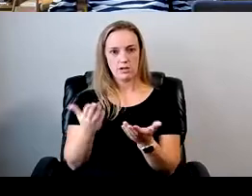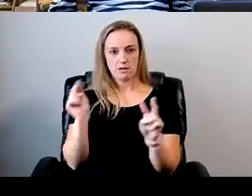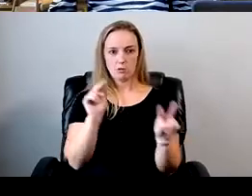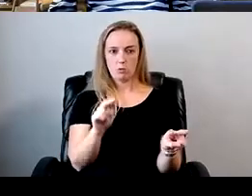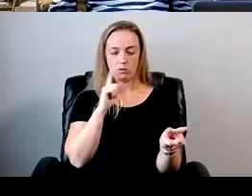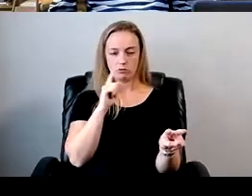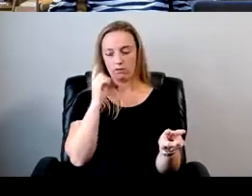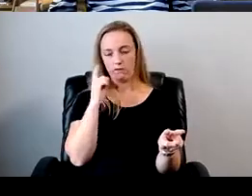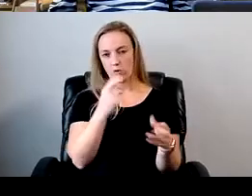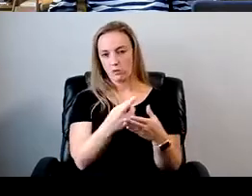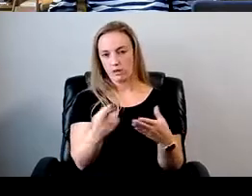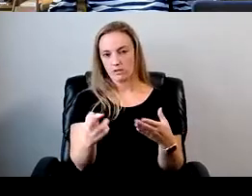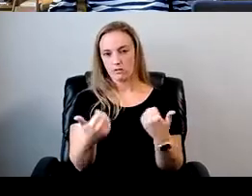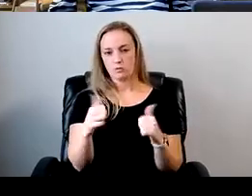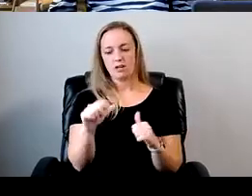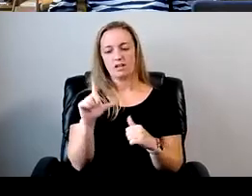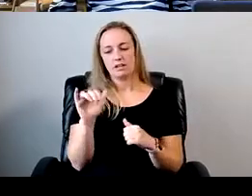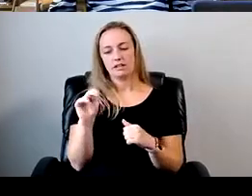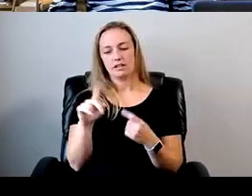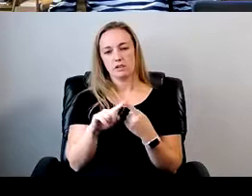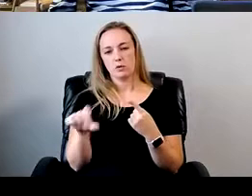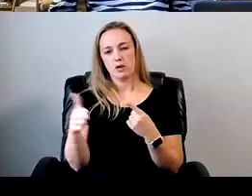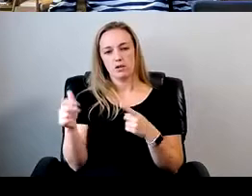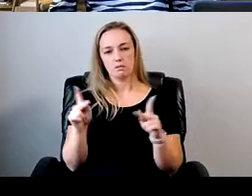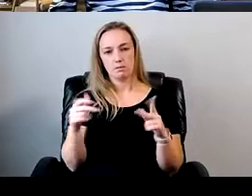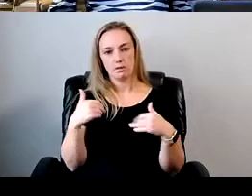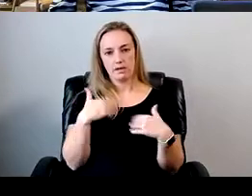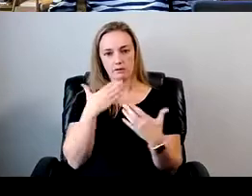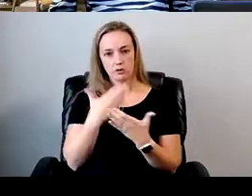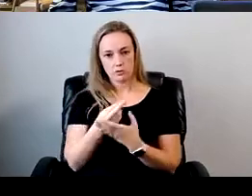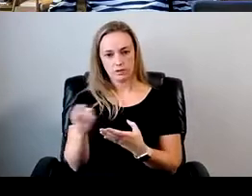And then we try to link out to other folks who have their resources on our website.